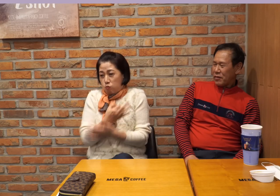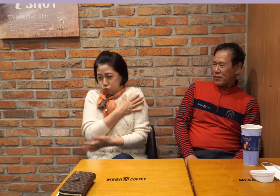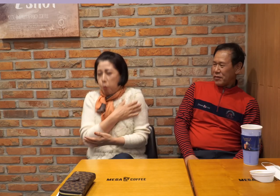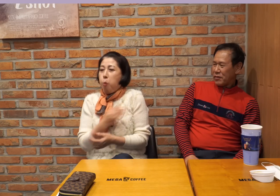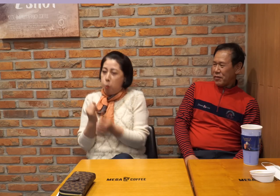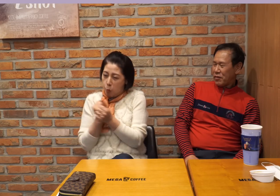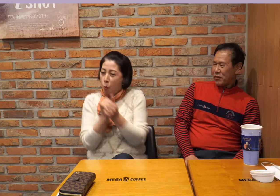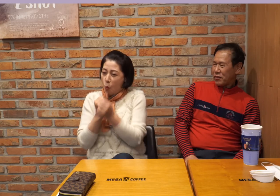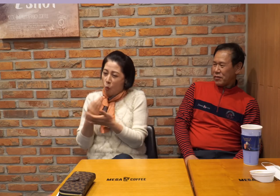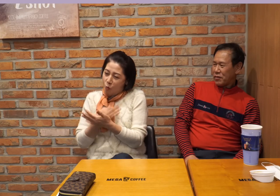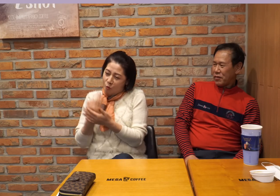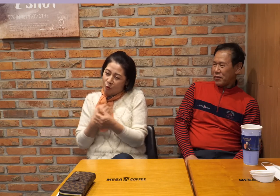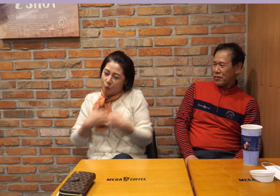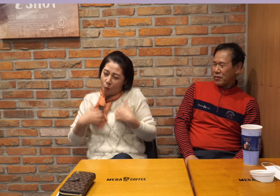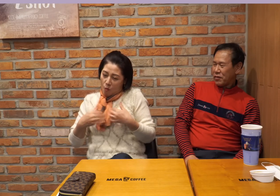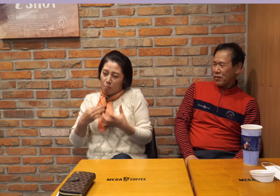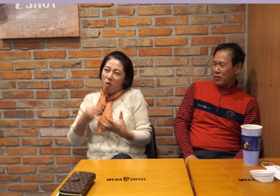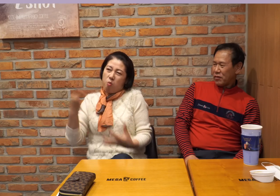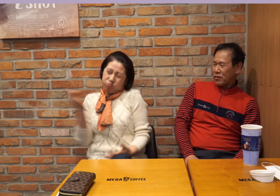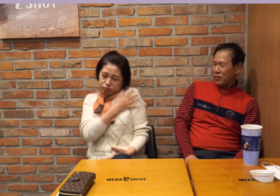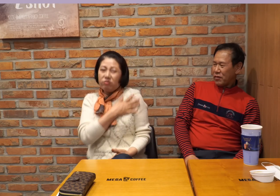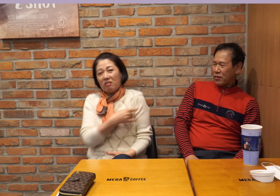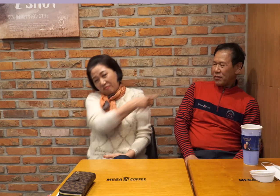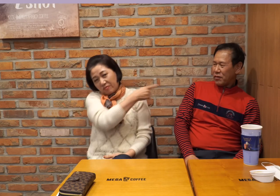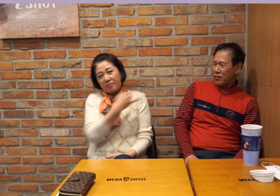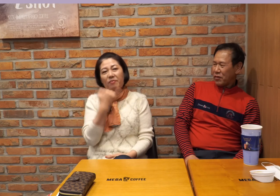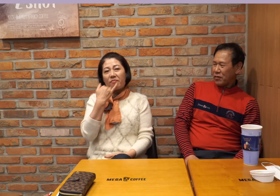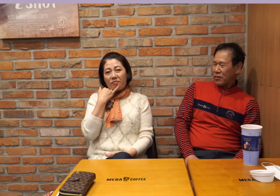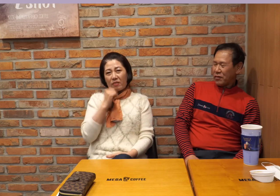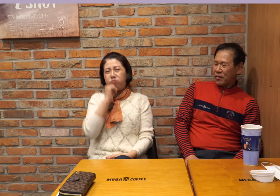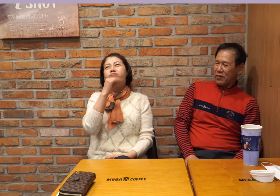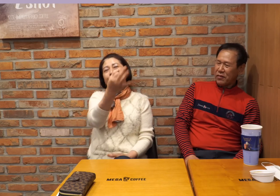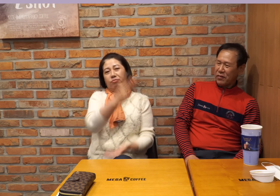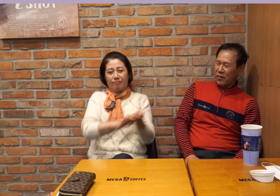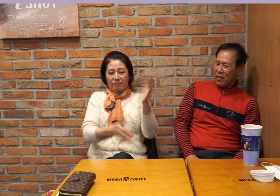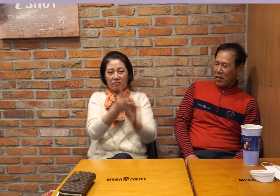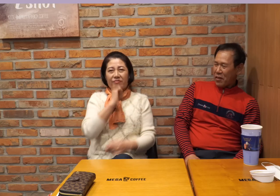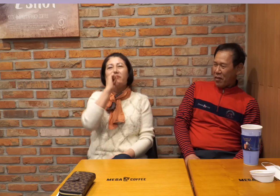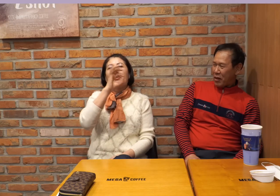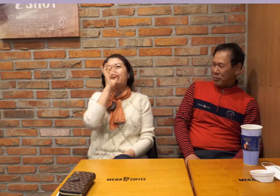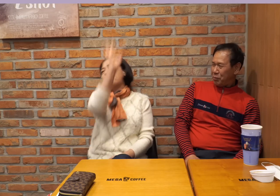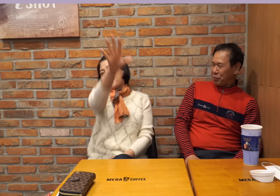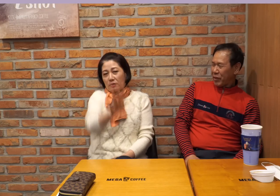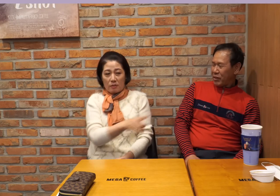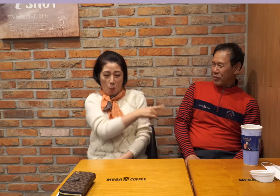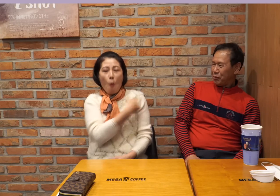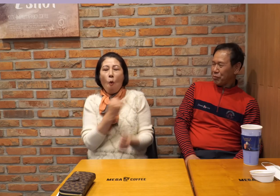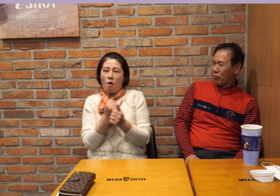Anyway, I'm fine now that Dosu is making good money and is doing well. If he had been on the fence, I would never have met him.